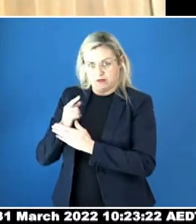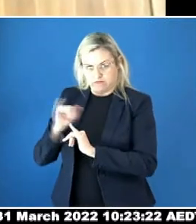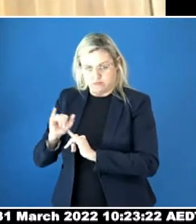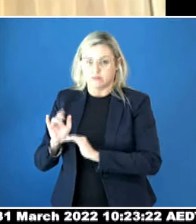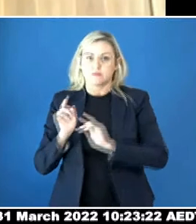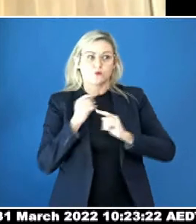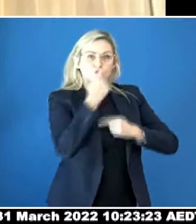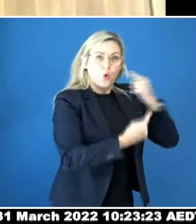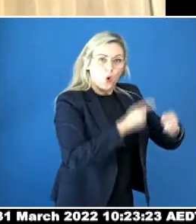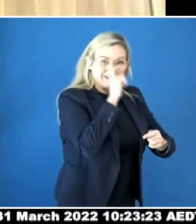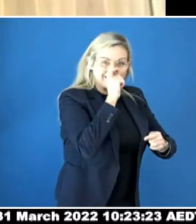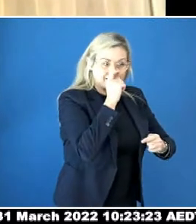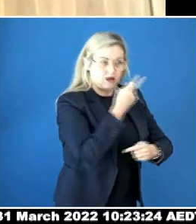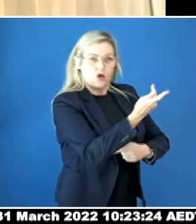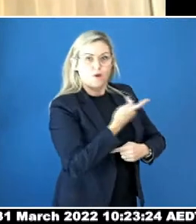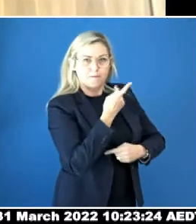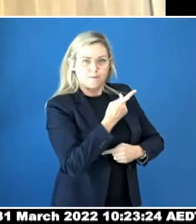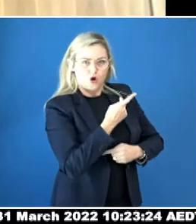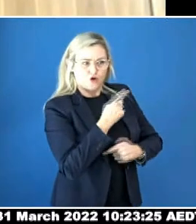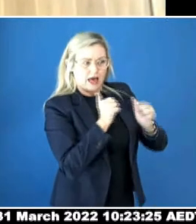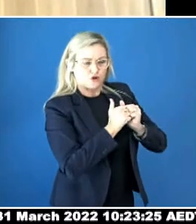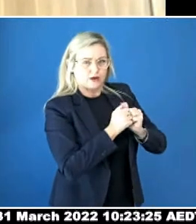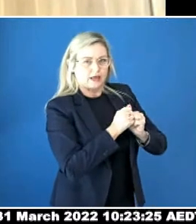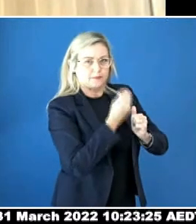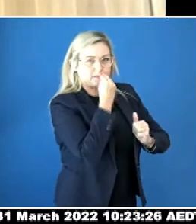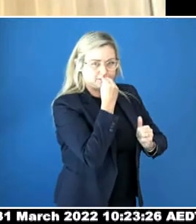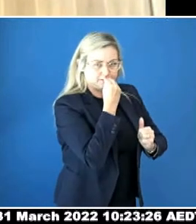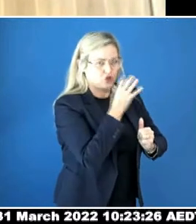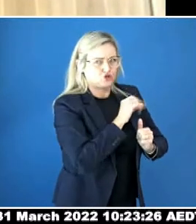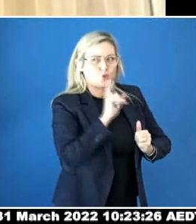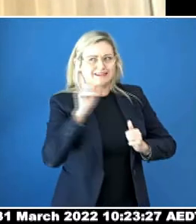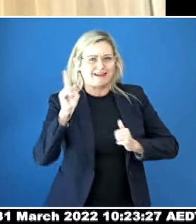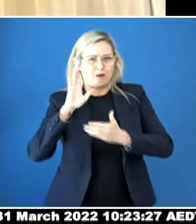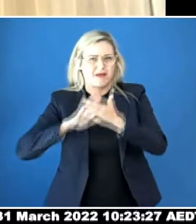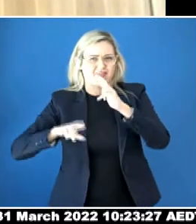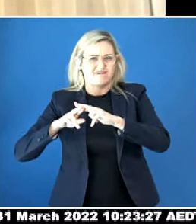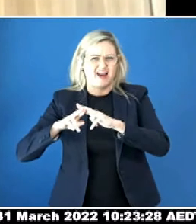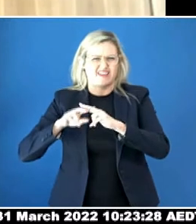about it, the two of you decided not to tell mum or dad because they were having a rocky